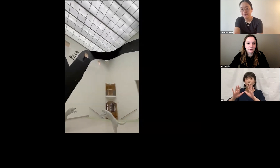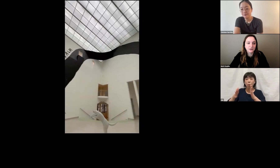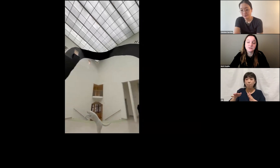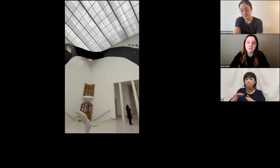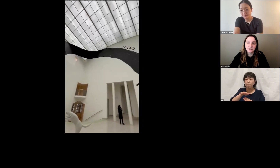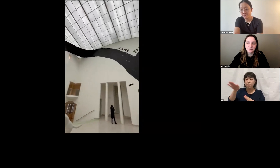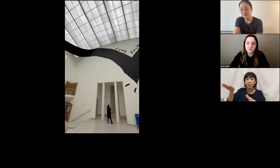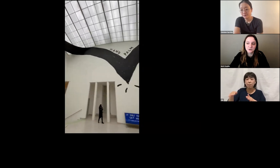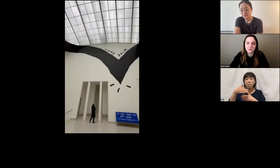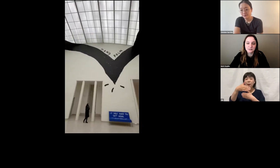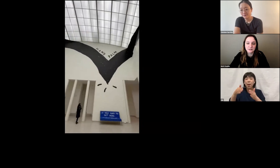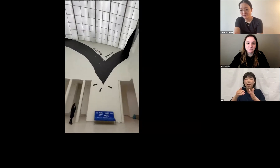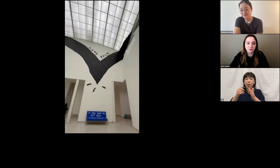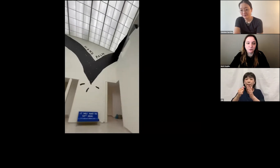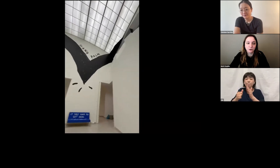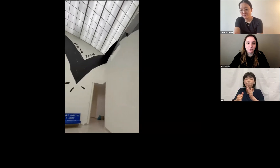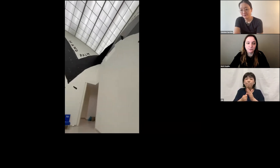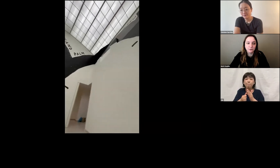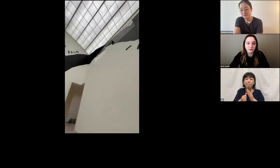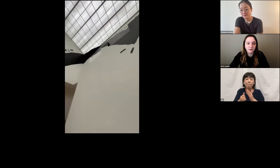Here's a video so you can see the full room.